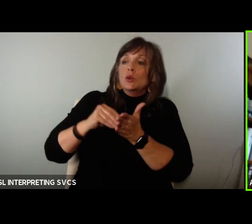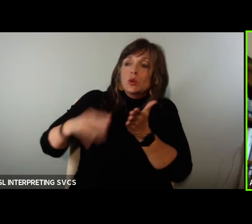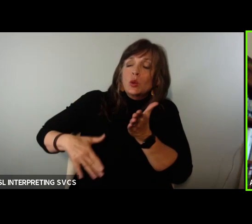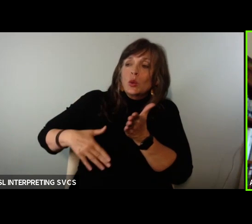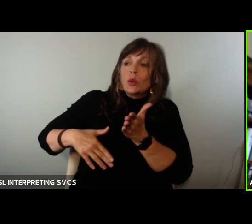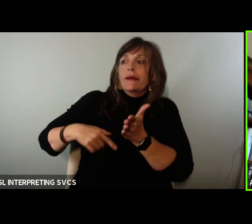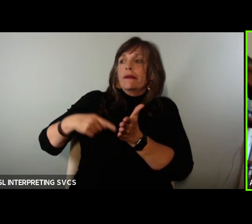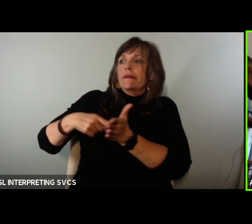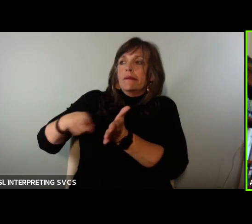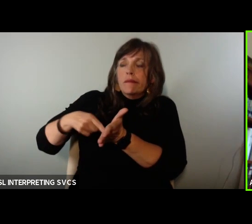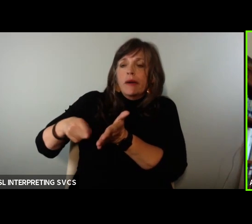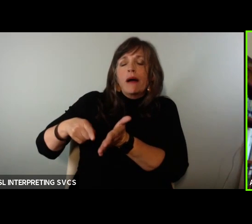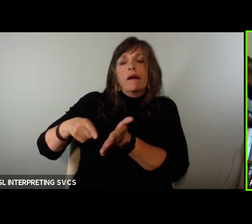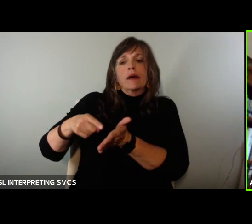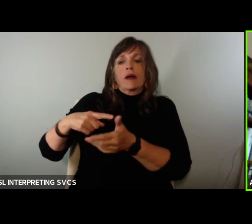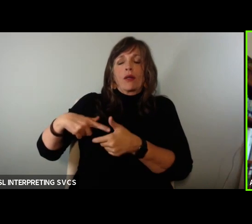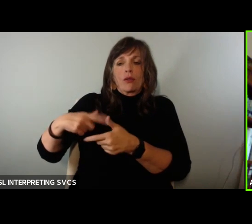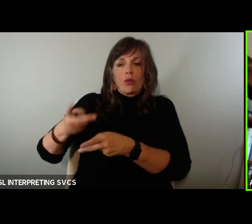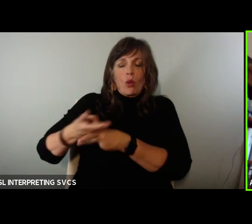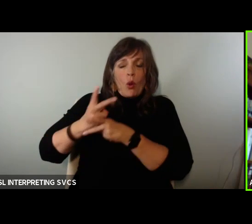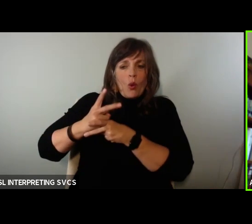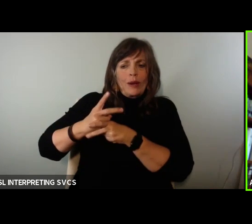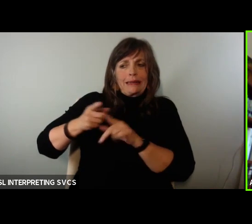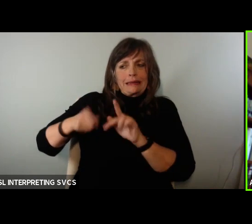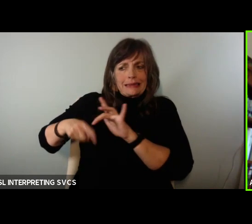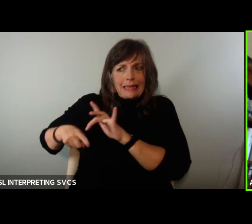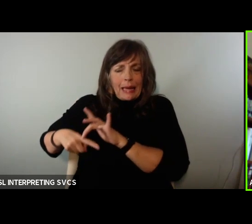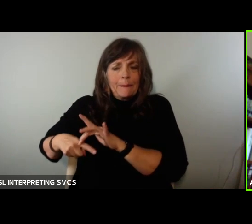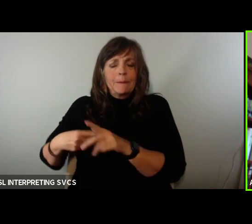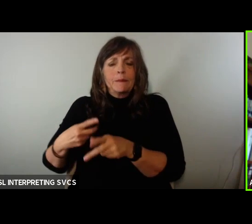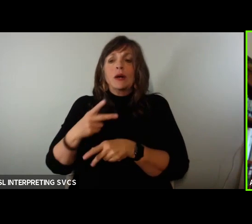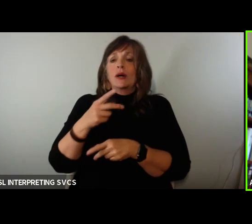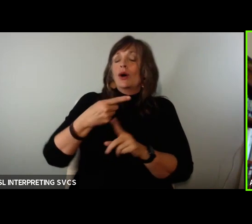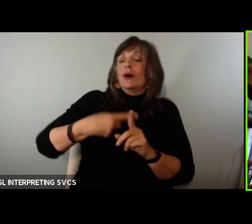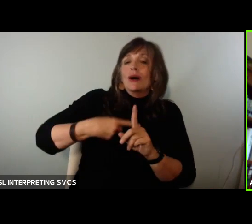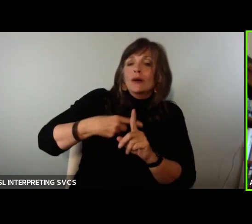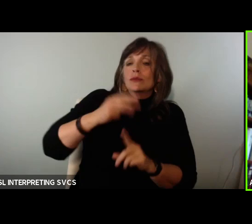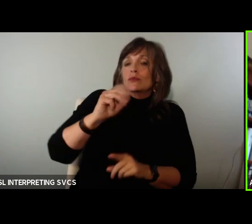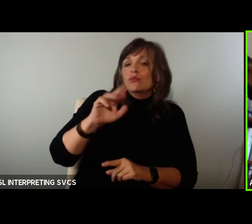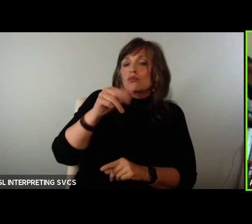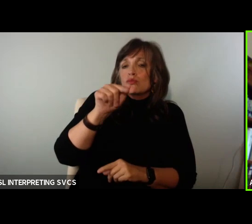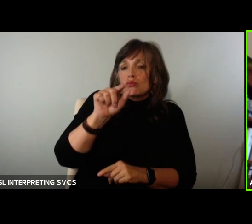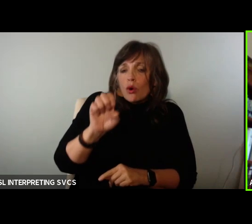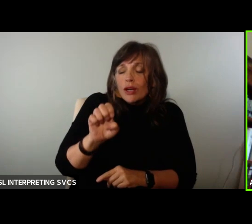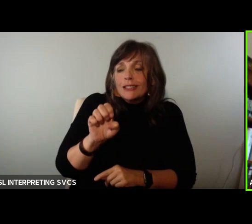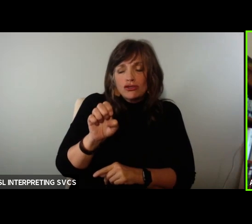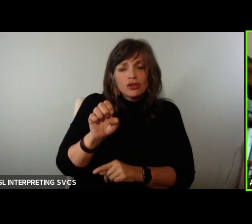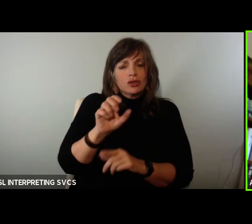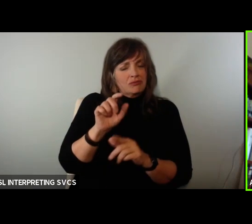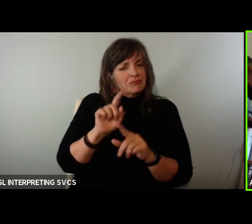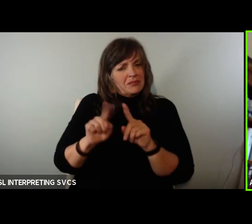We're gonna encourage you to be extremely cautious about using any kind of credit card or high-interest loan,